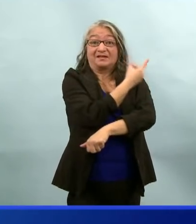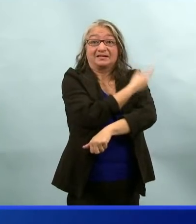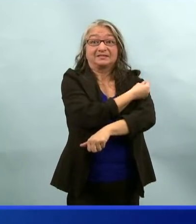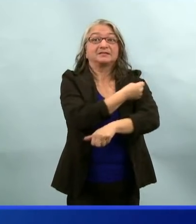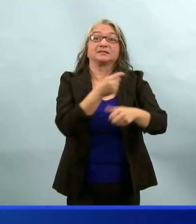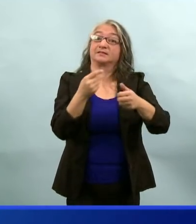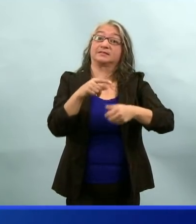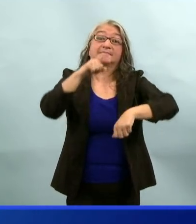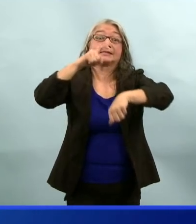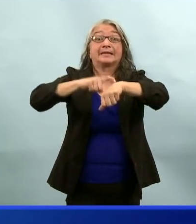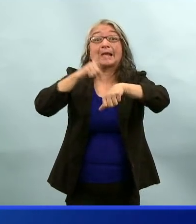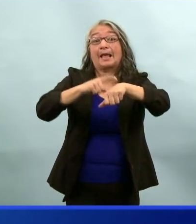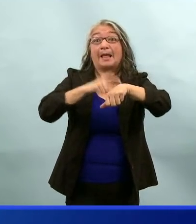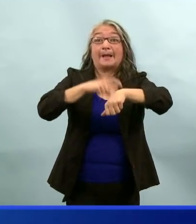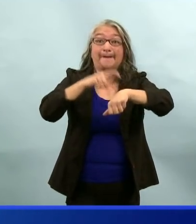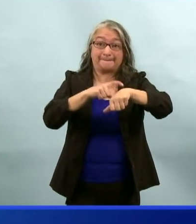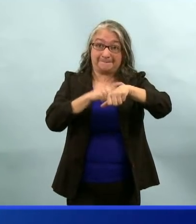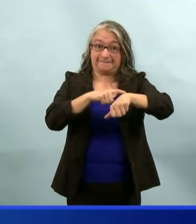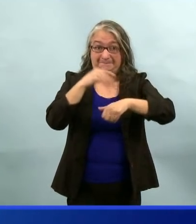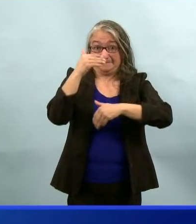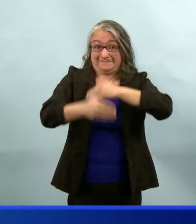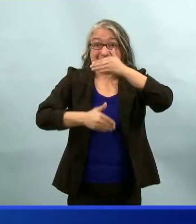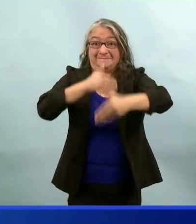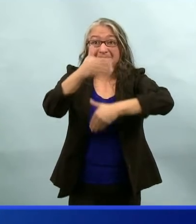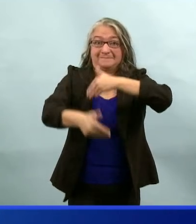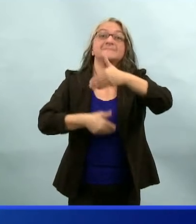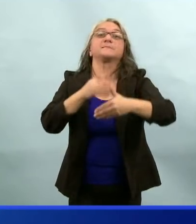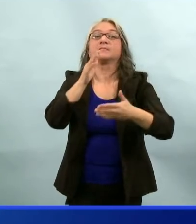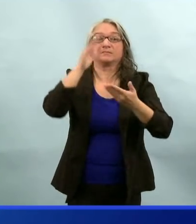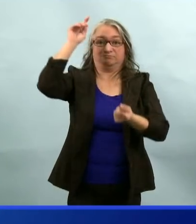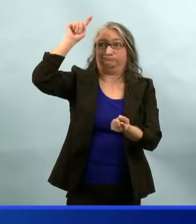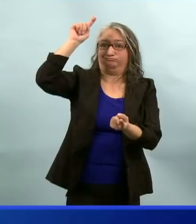early research on vaccines that use mrna to protect you from the coronavirus